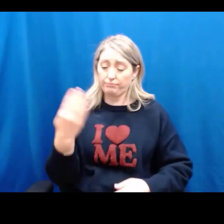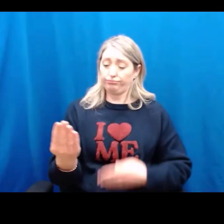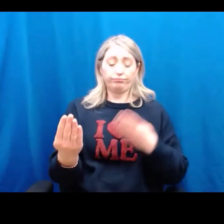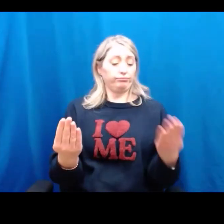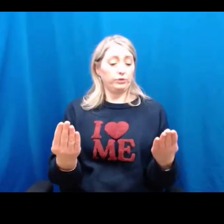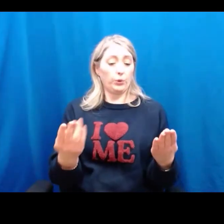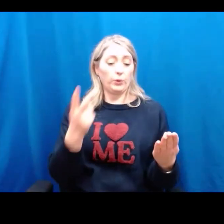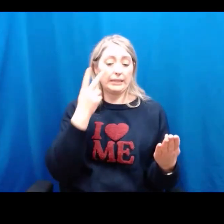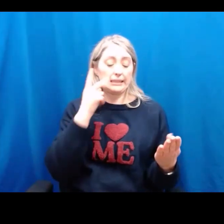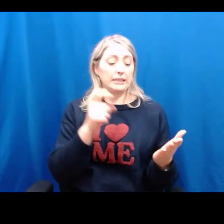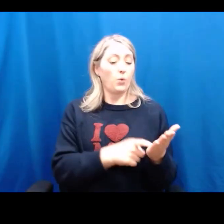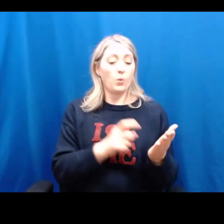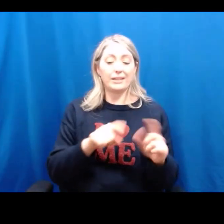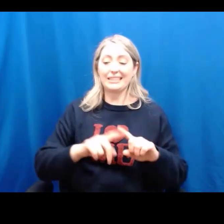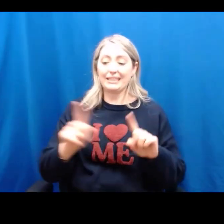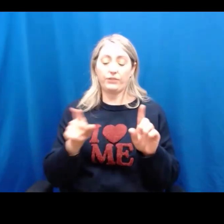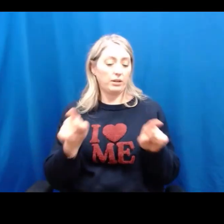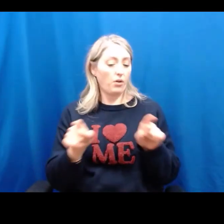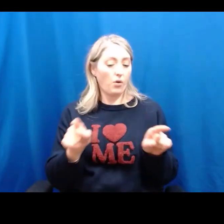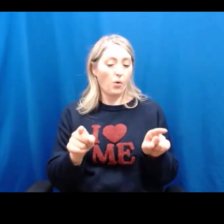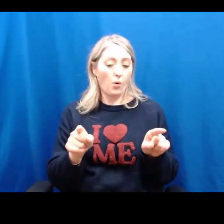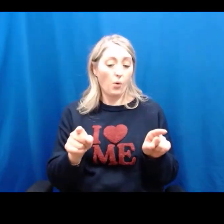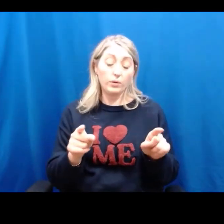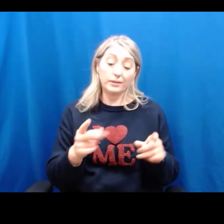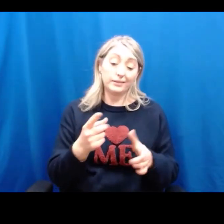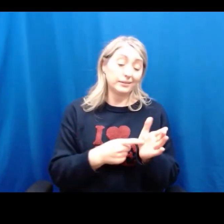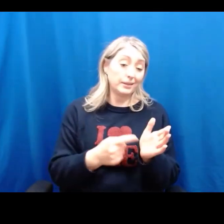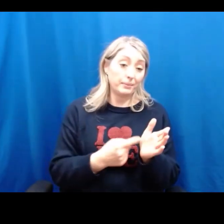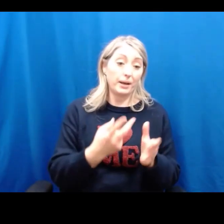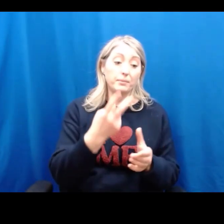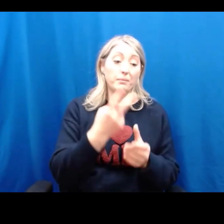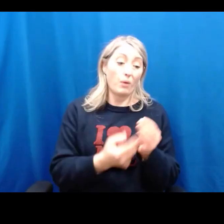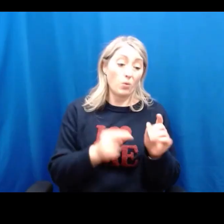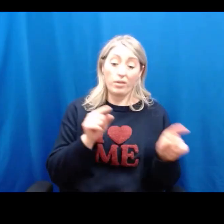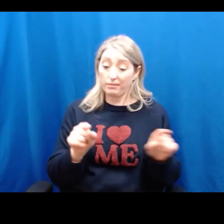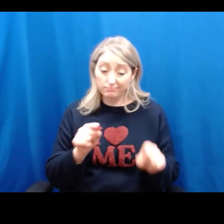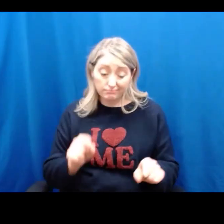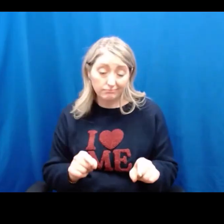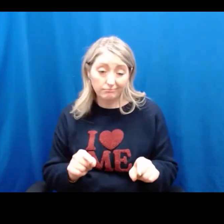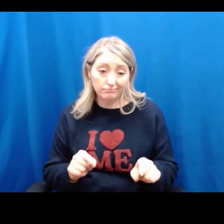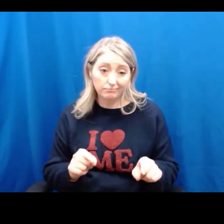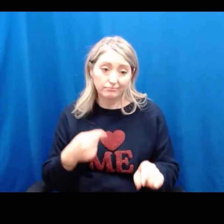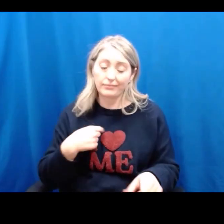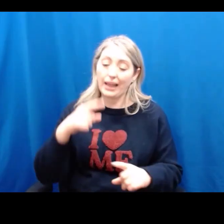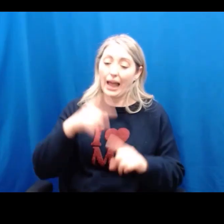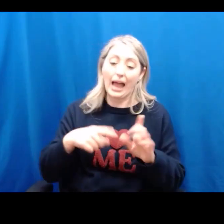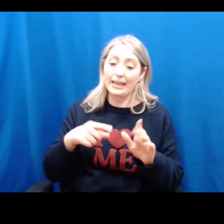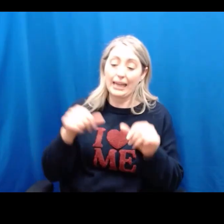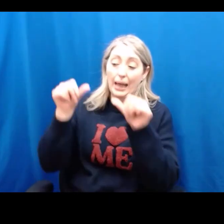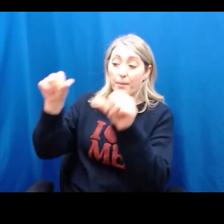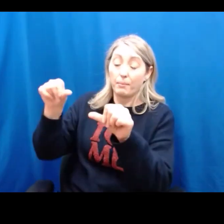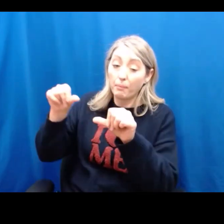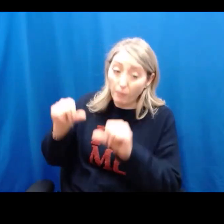provide it to anyone autism@byu.edu I just can't post it because of copyright, but I can share my private copy.